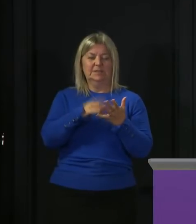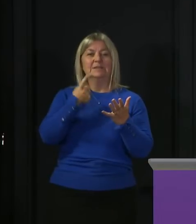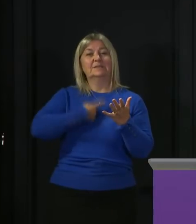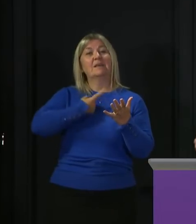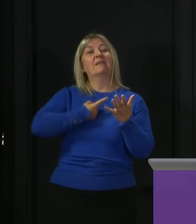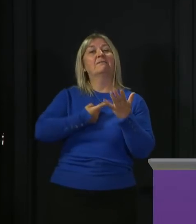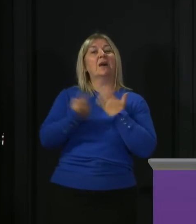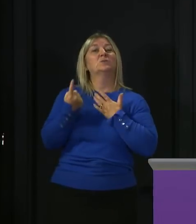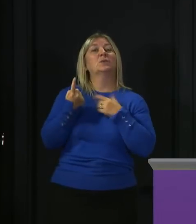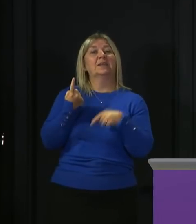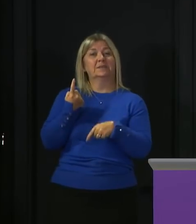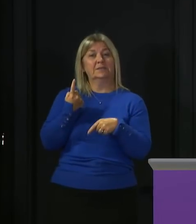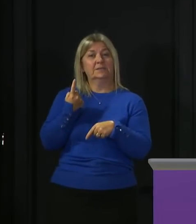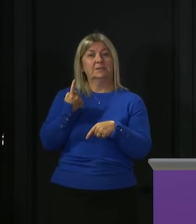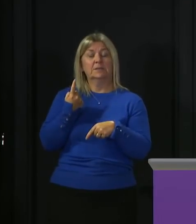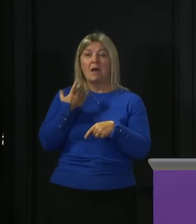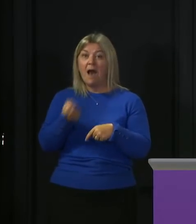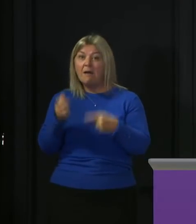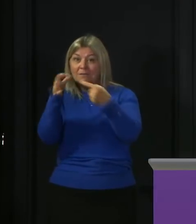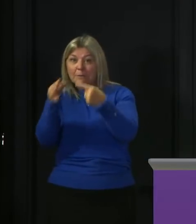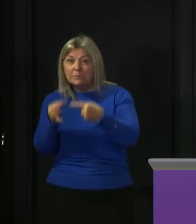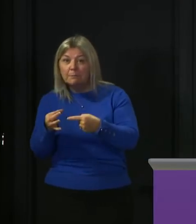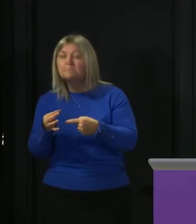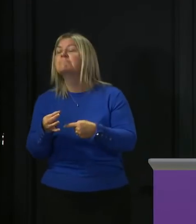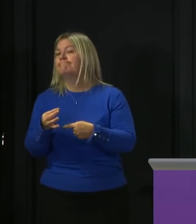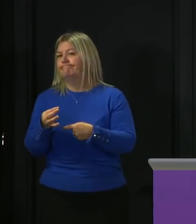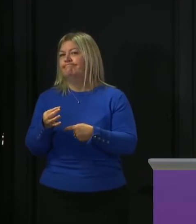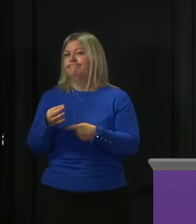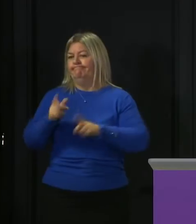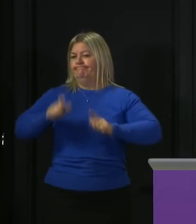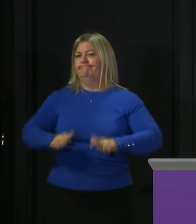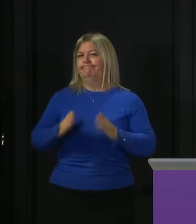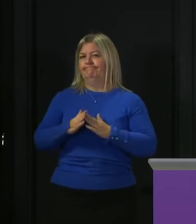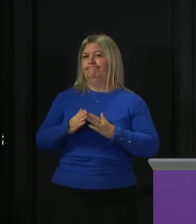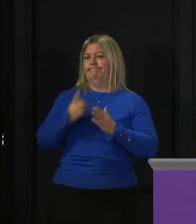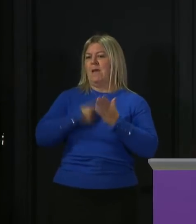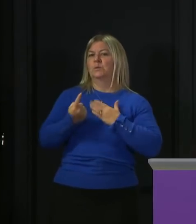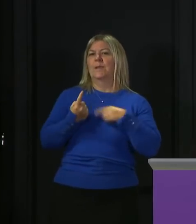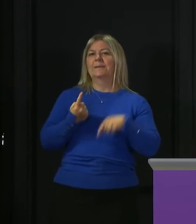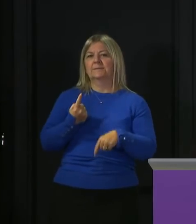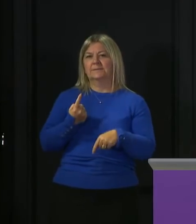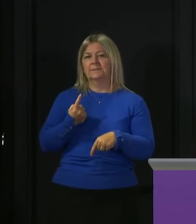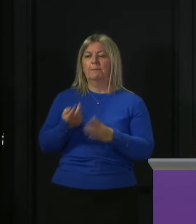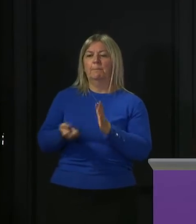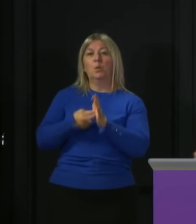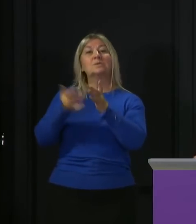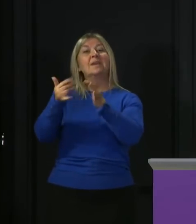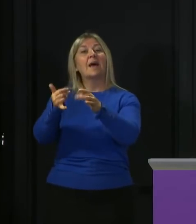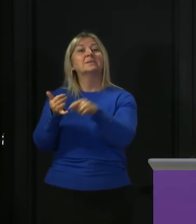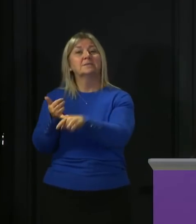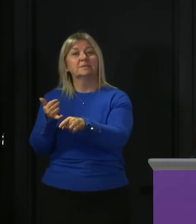if you have any of these symptoms, self-isolate immediately and book a test. And as we will